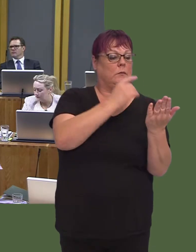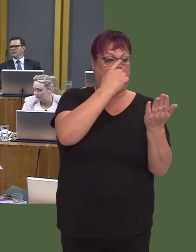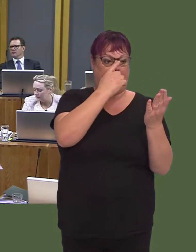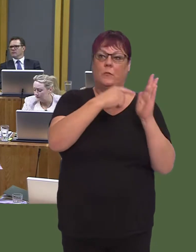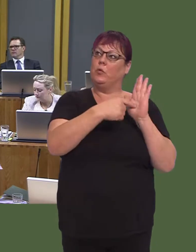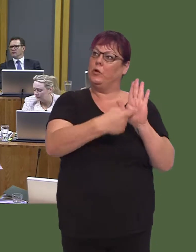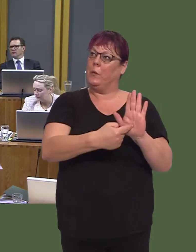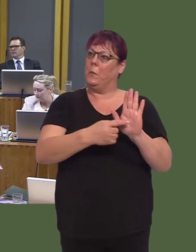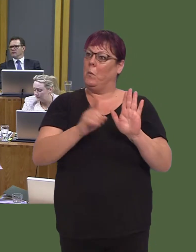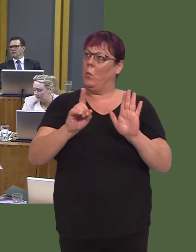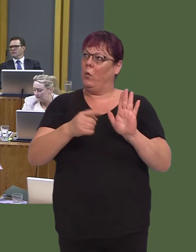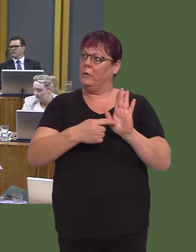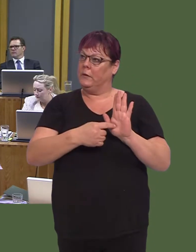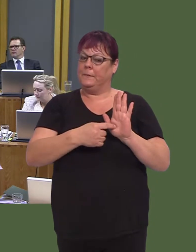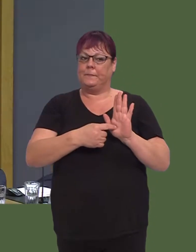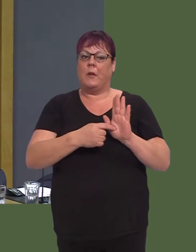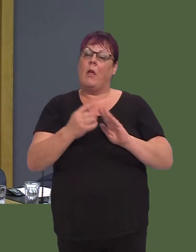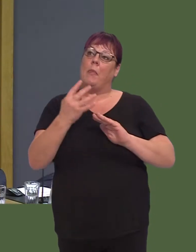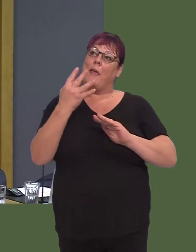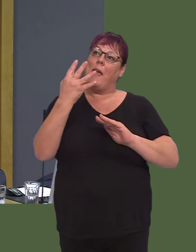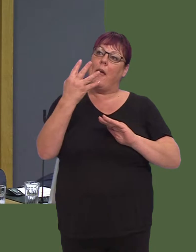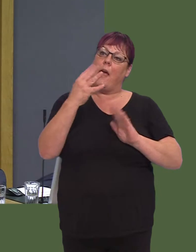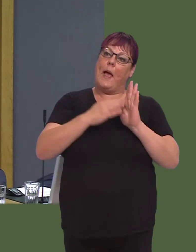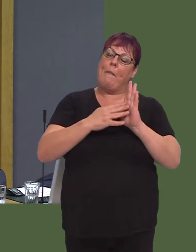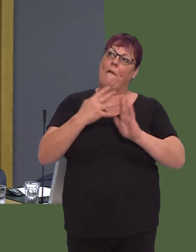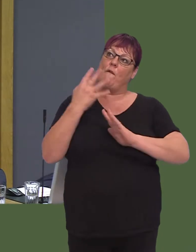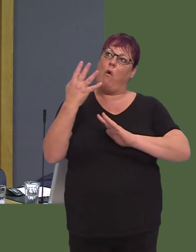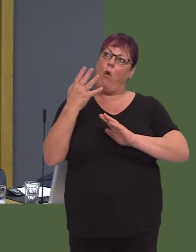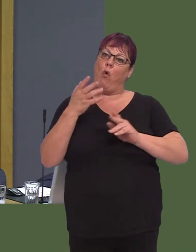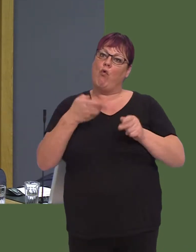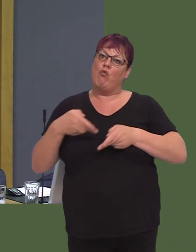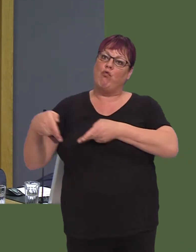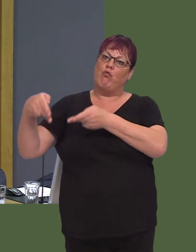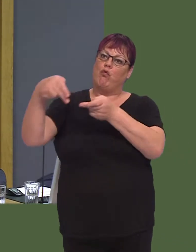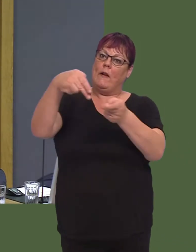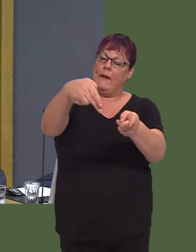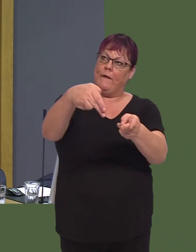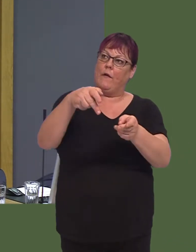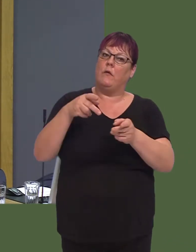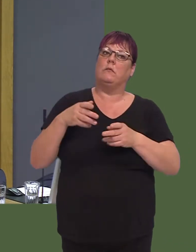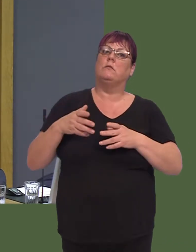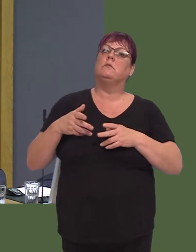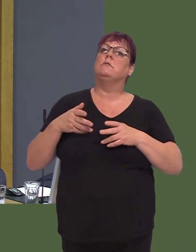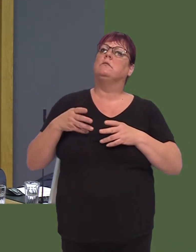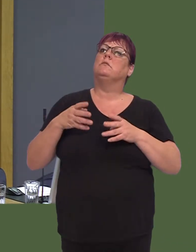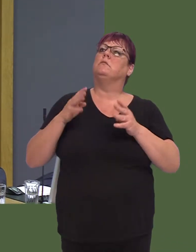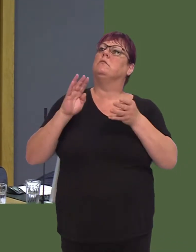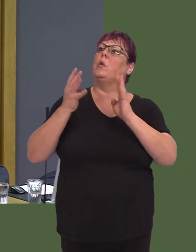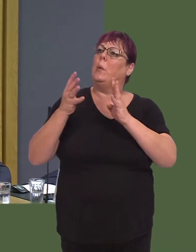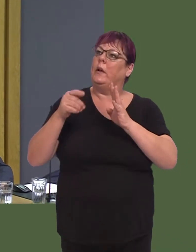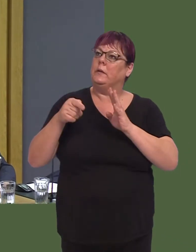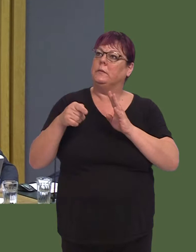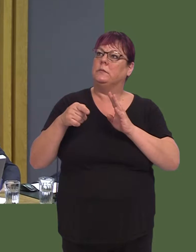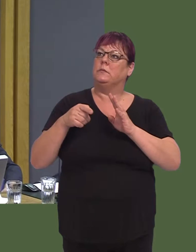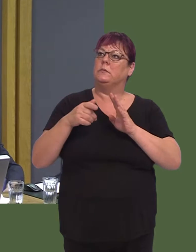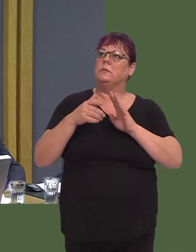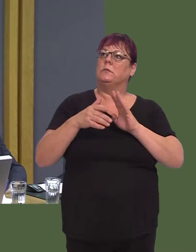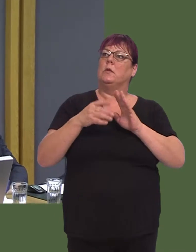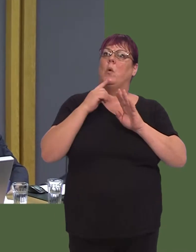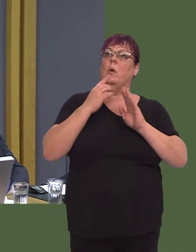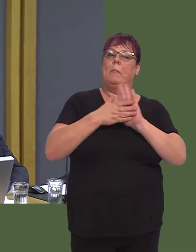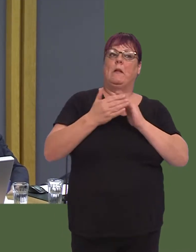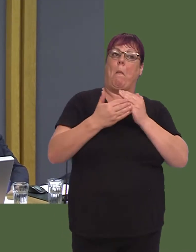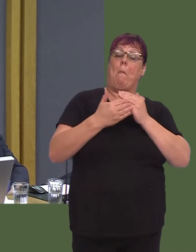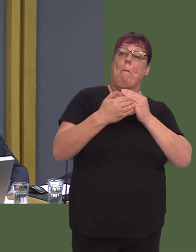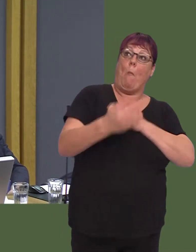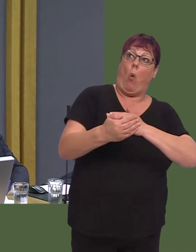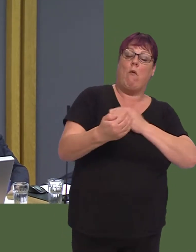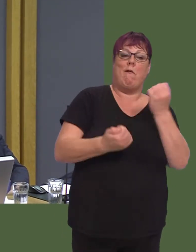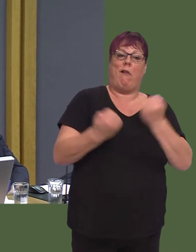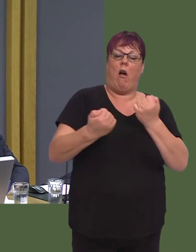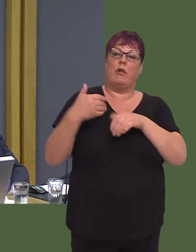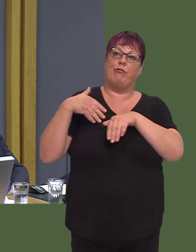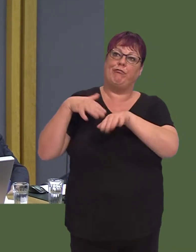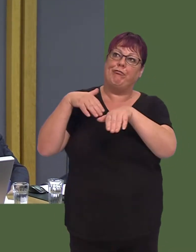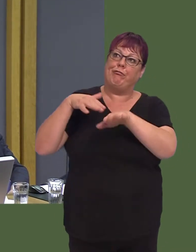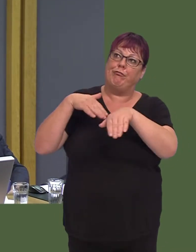is that an M4 relief road would actually increase the numbers using the M4 by 42,000 vehicles